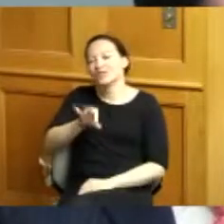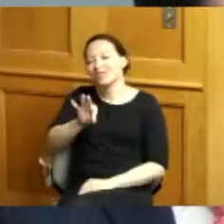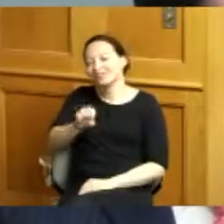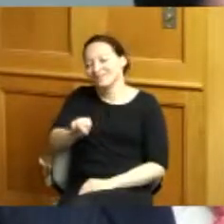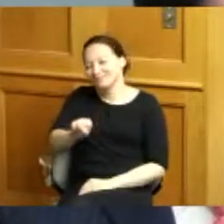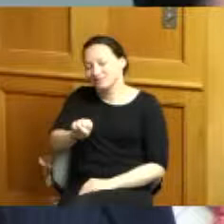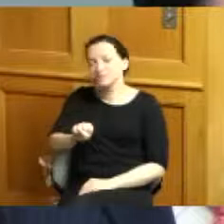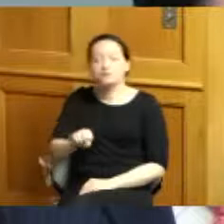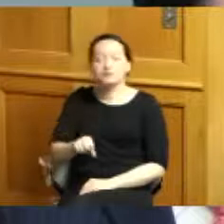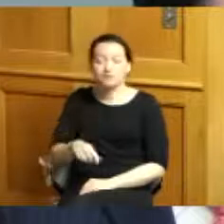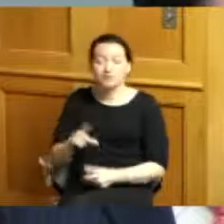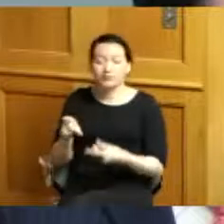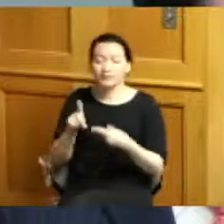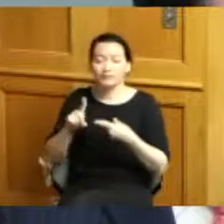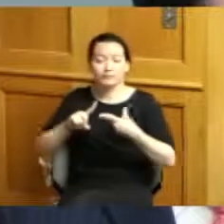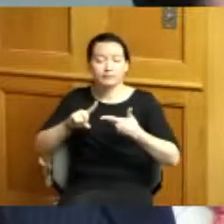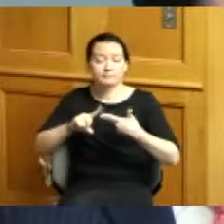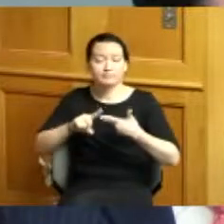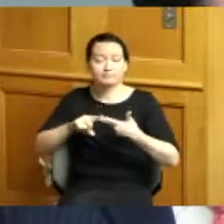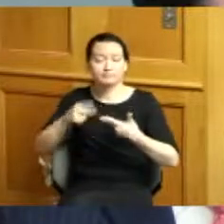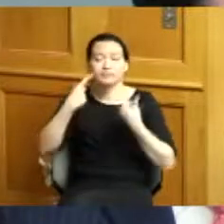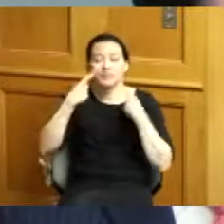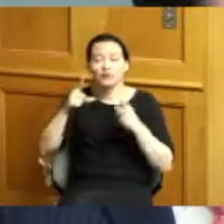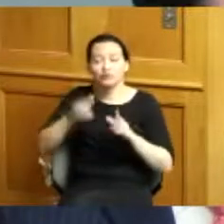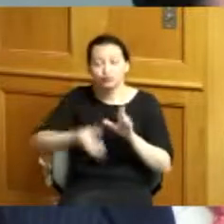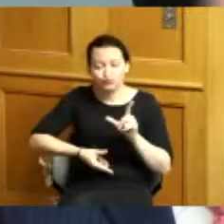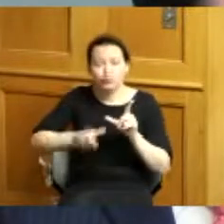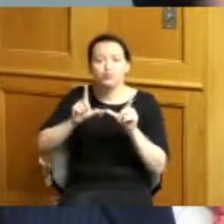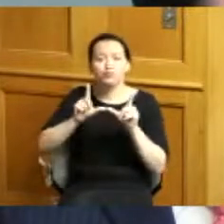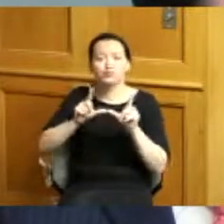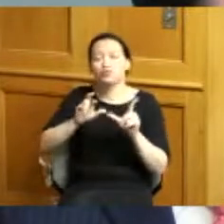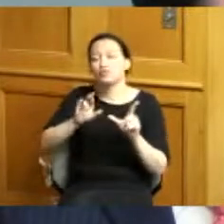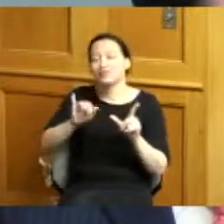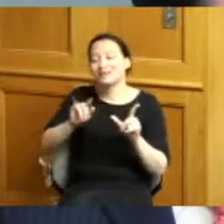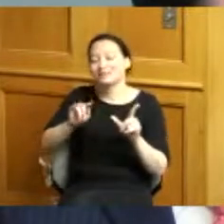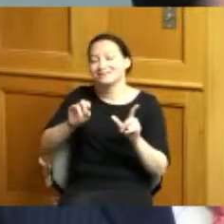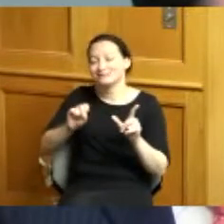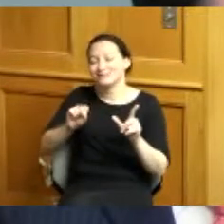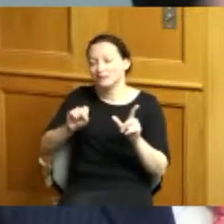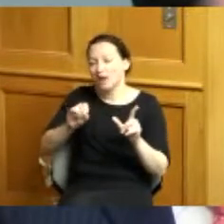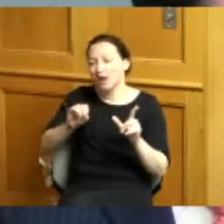the first is a resolution authorizing a renewal with rights of Passage this would